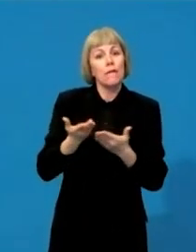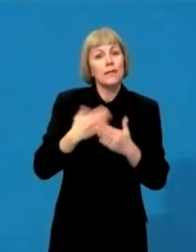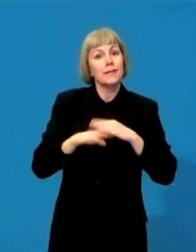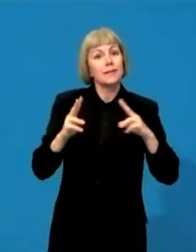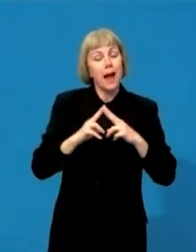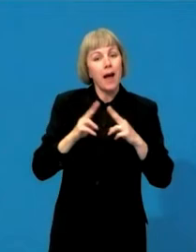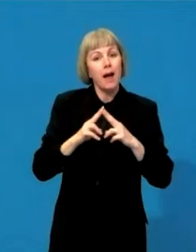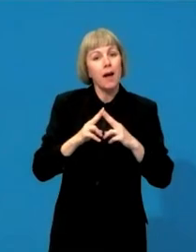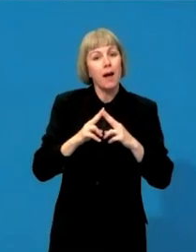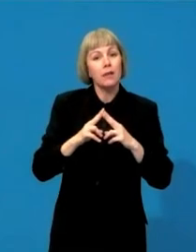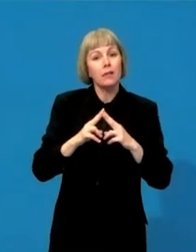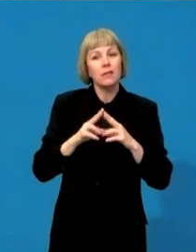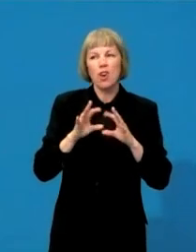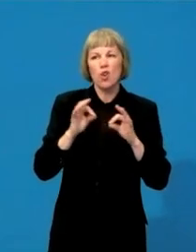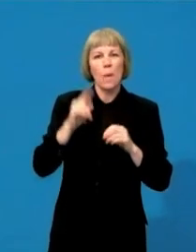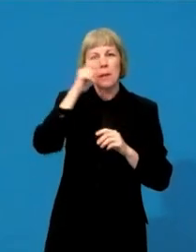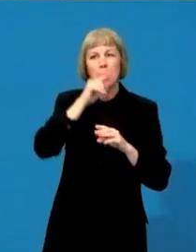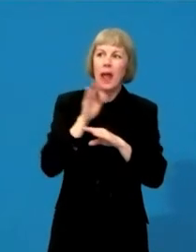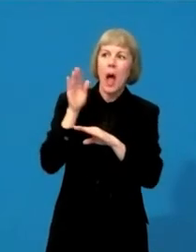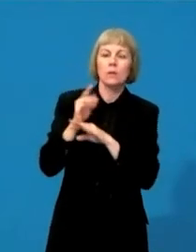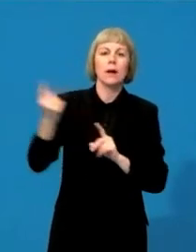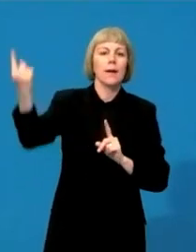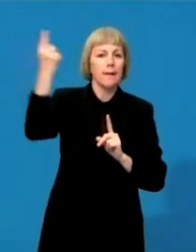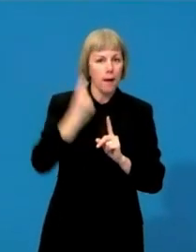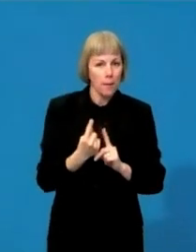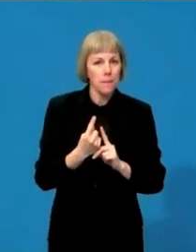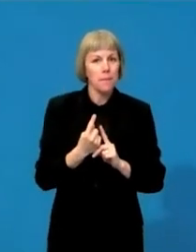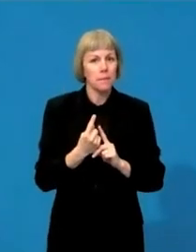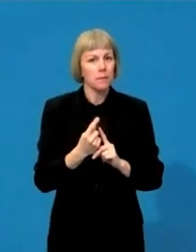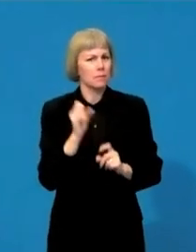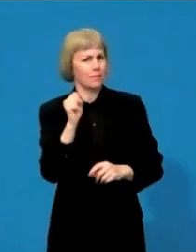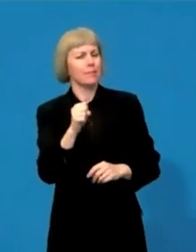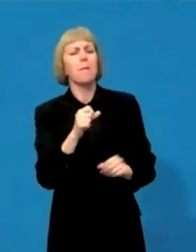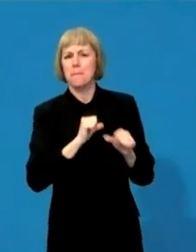from outside community? It would be better for local services, yes.